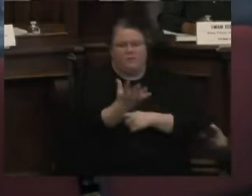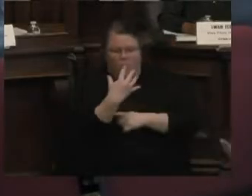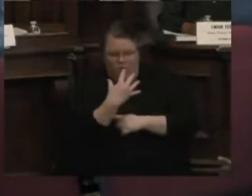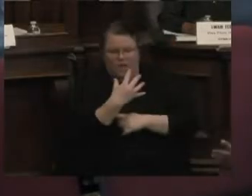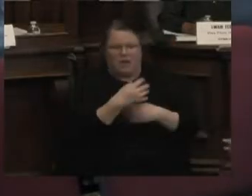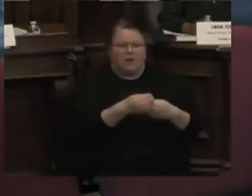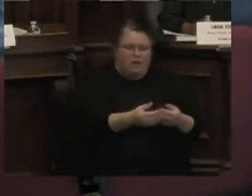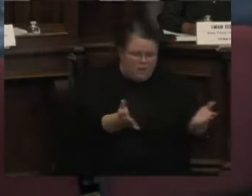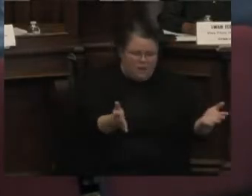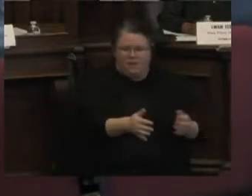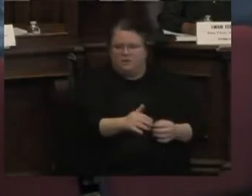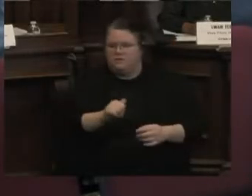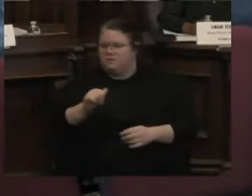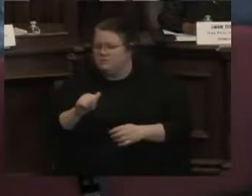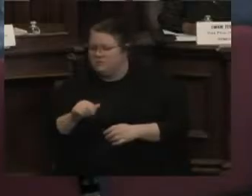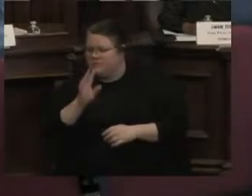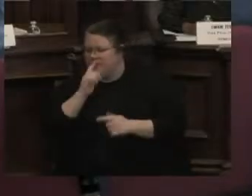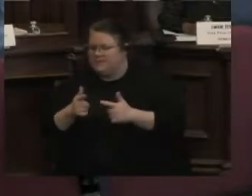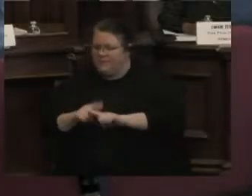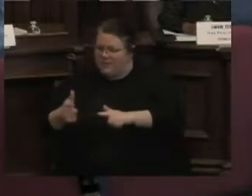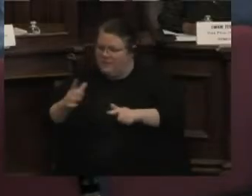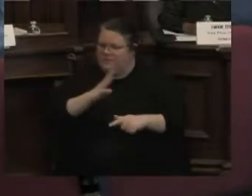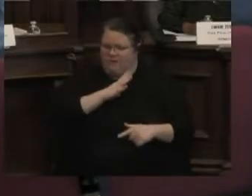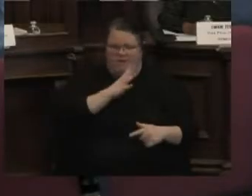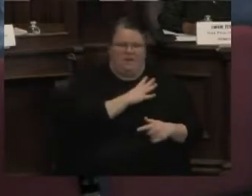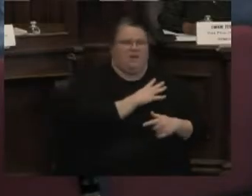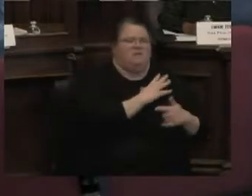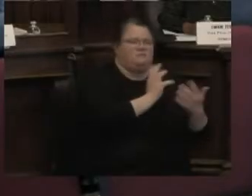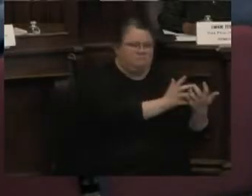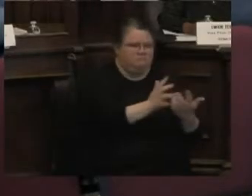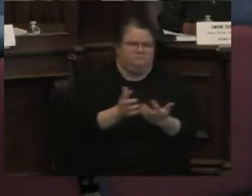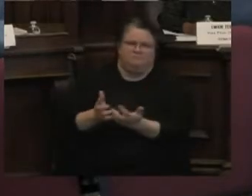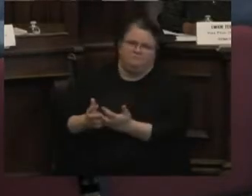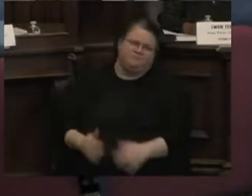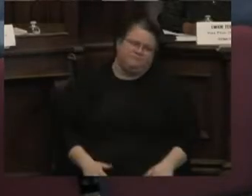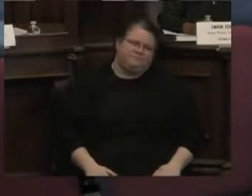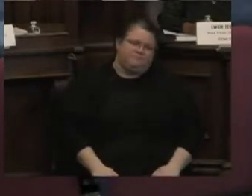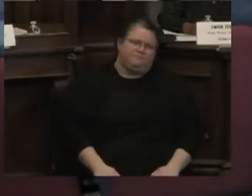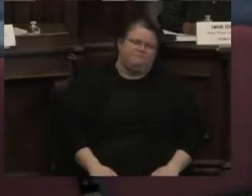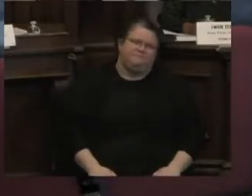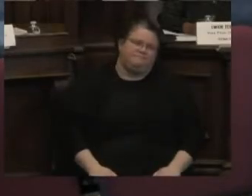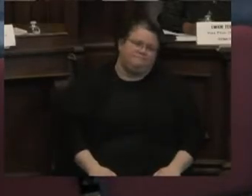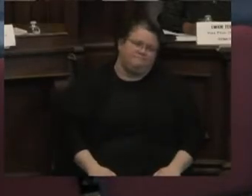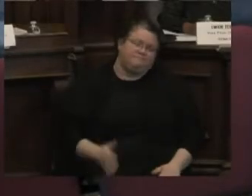will, to make sure that we are hitting the different